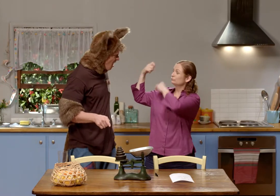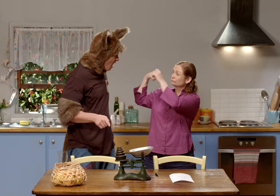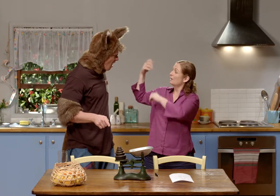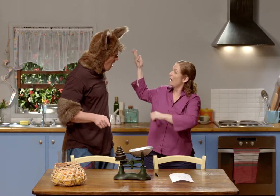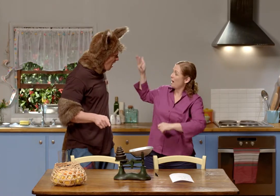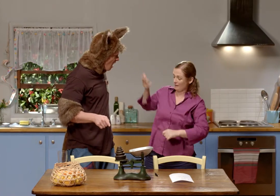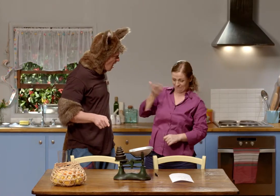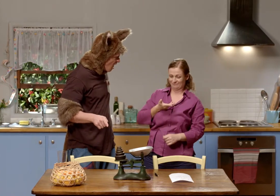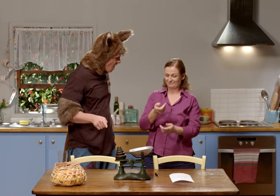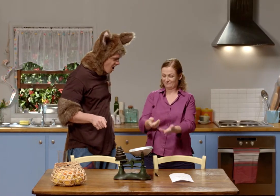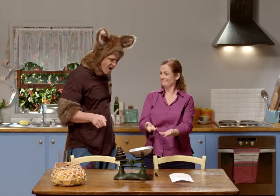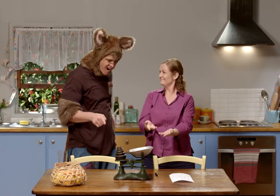But now she's given it to me.